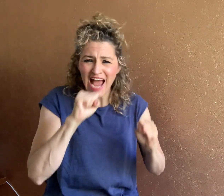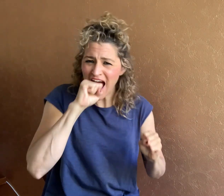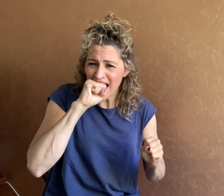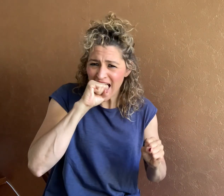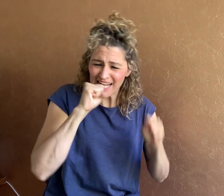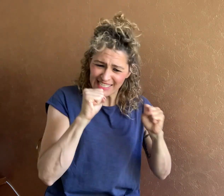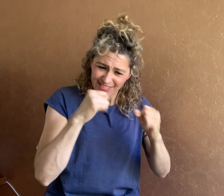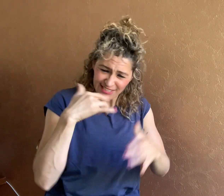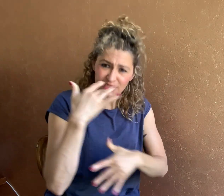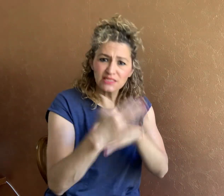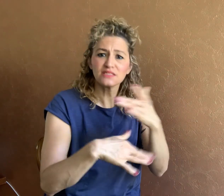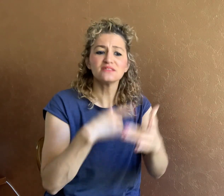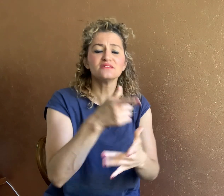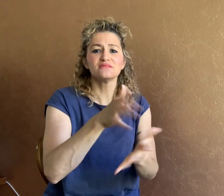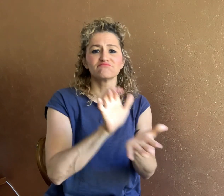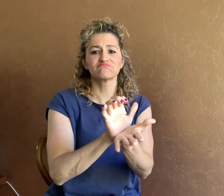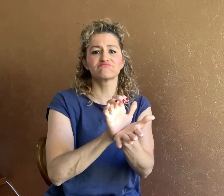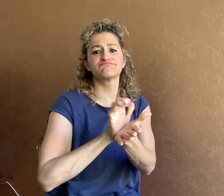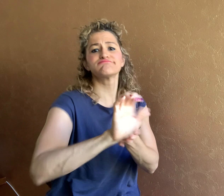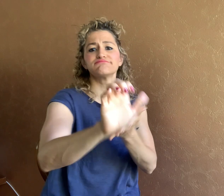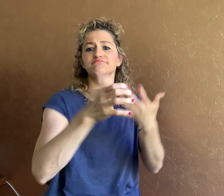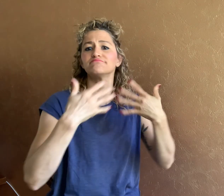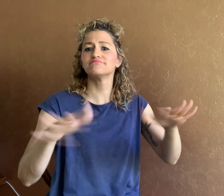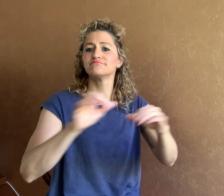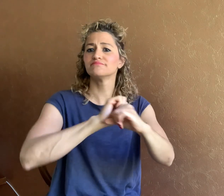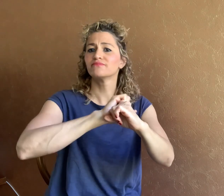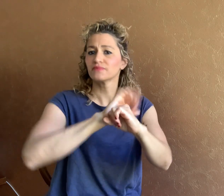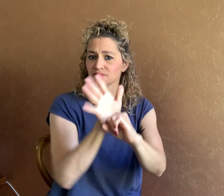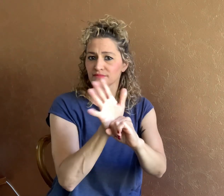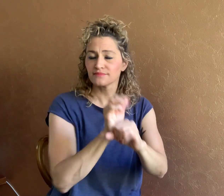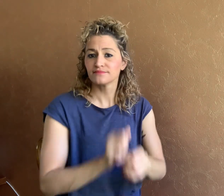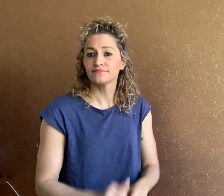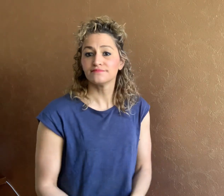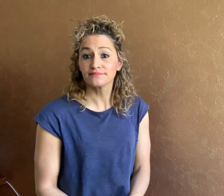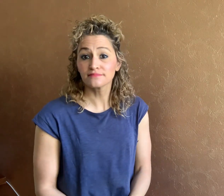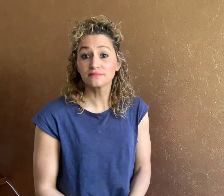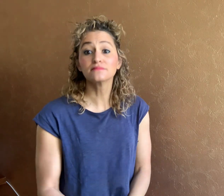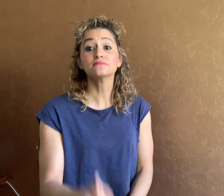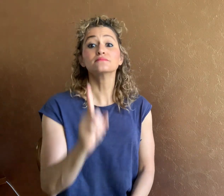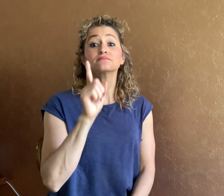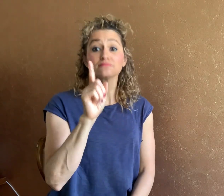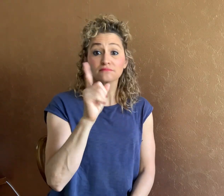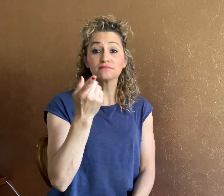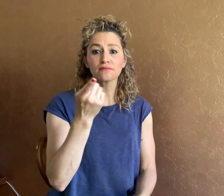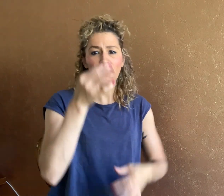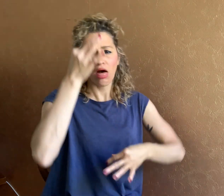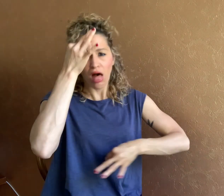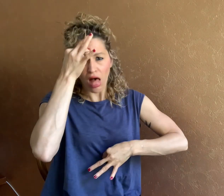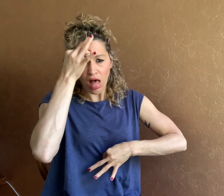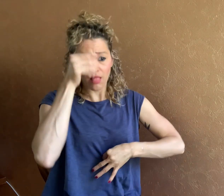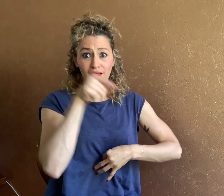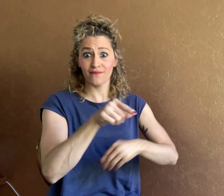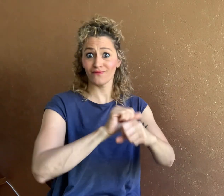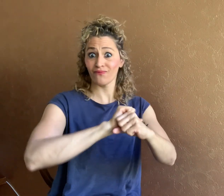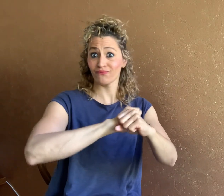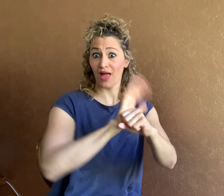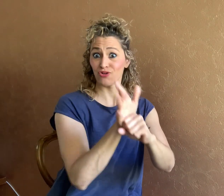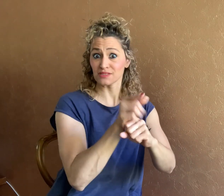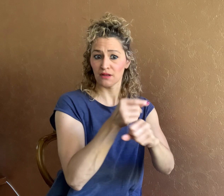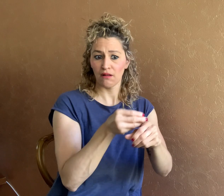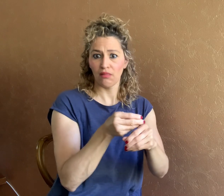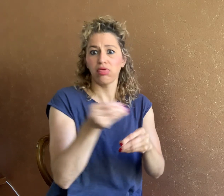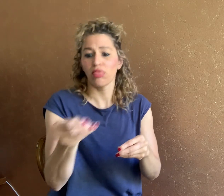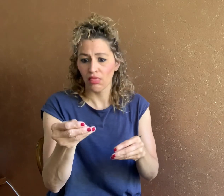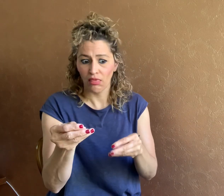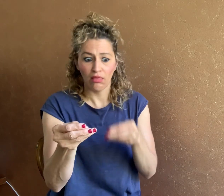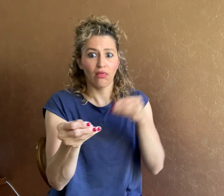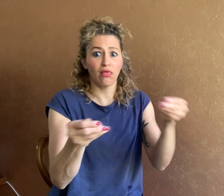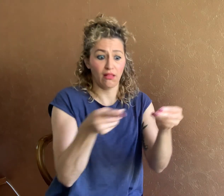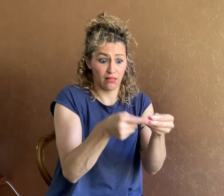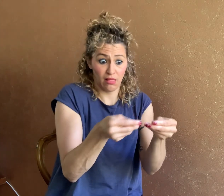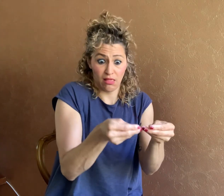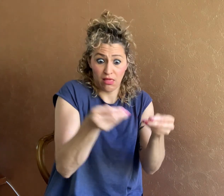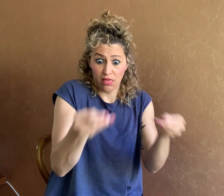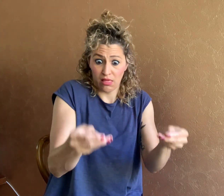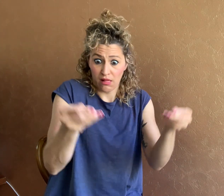and although transmission of the virus has been "eliminated,"